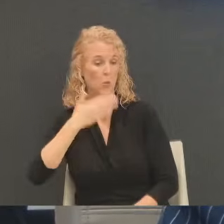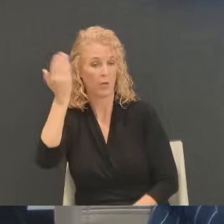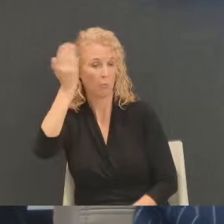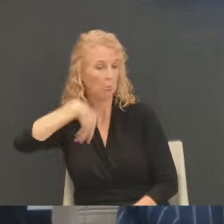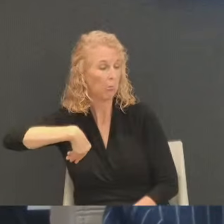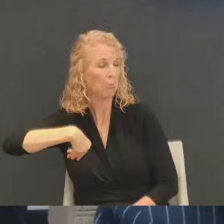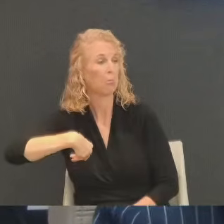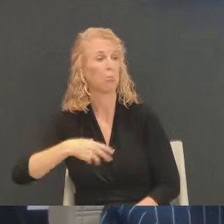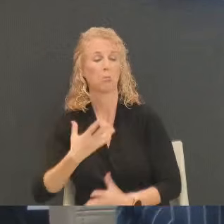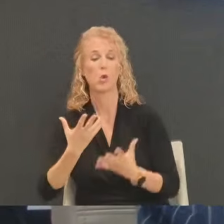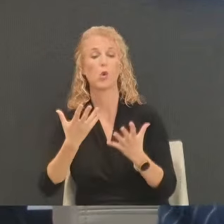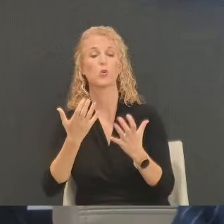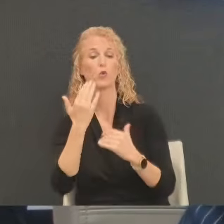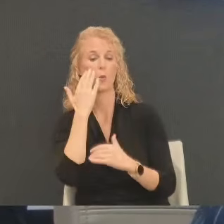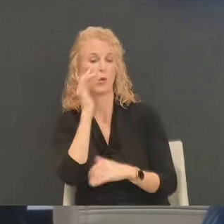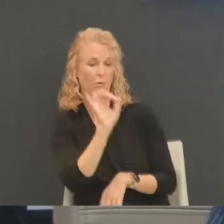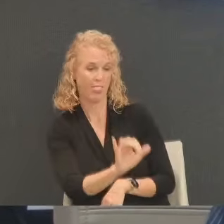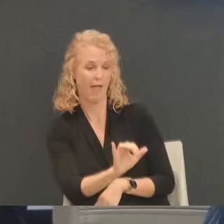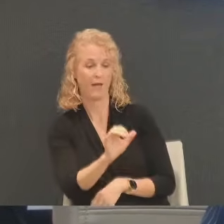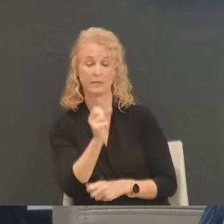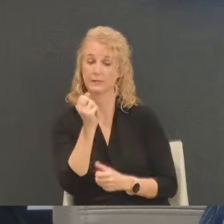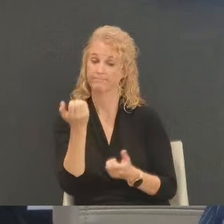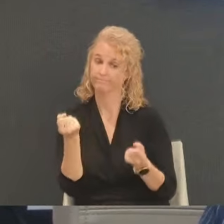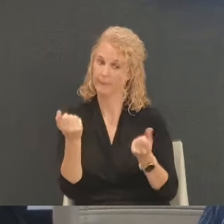what I wanted us to know because I'm getting a lot I don't know if you all are getting calls,